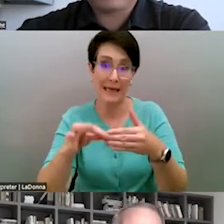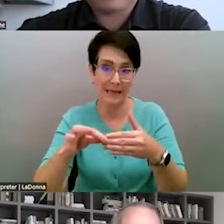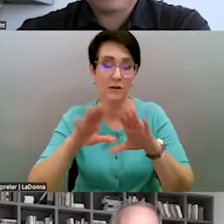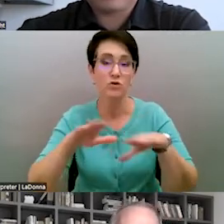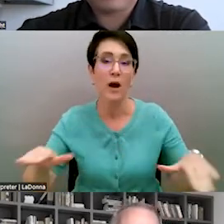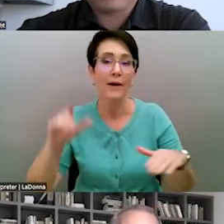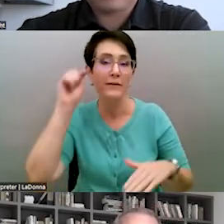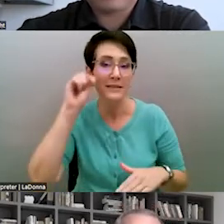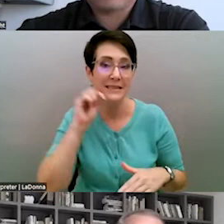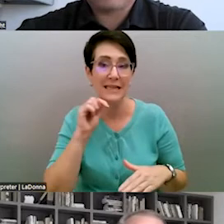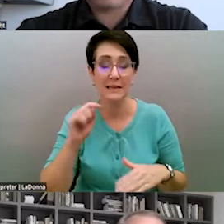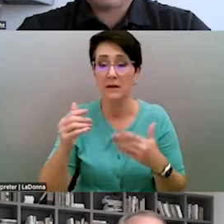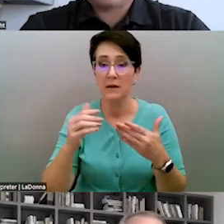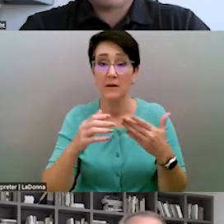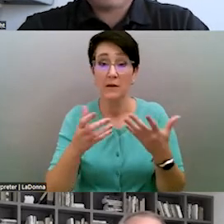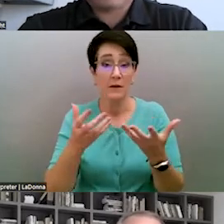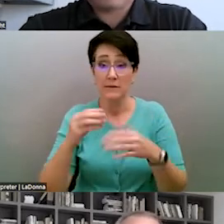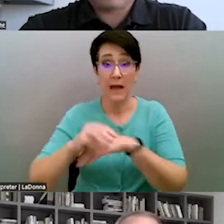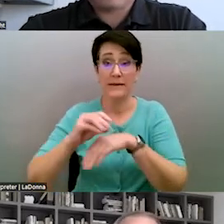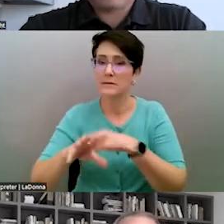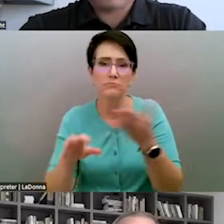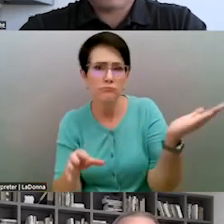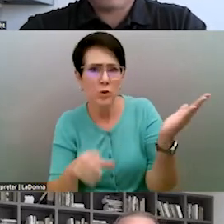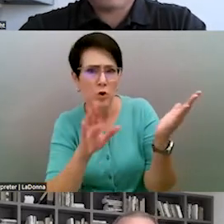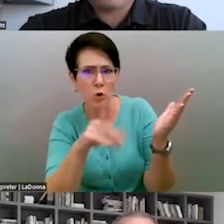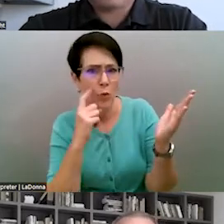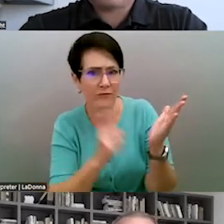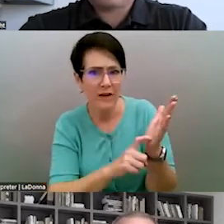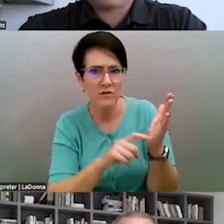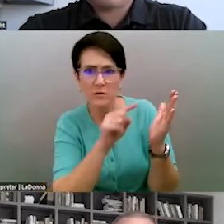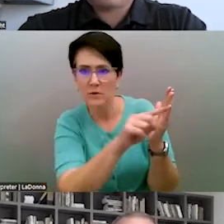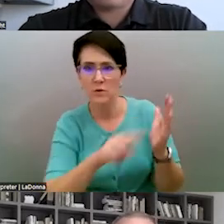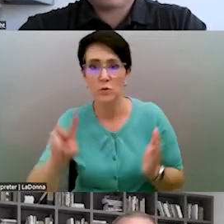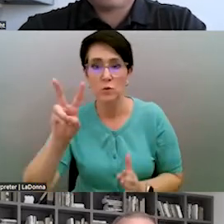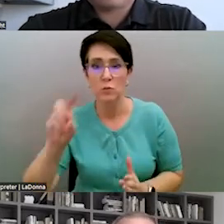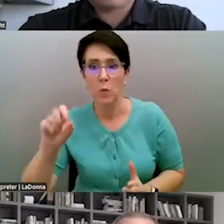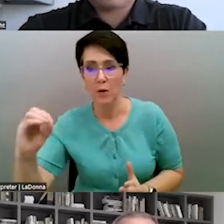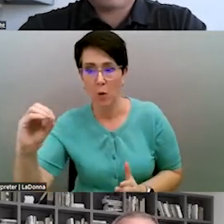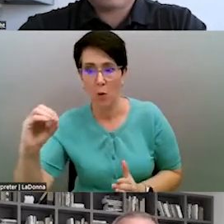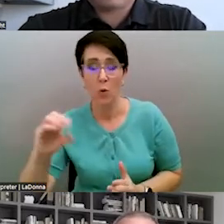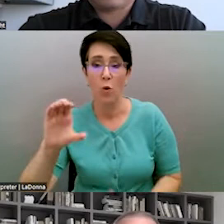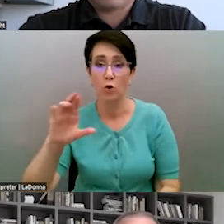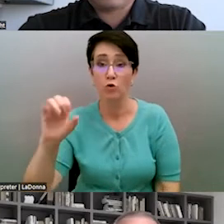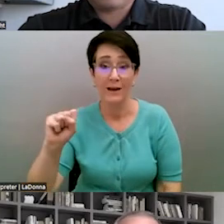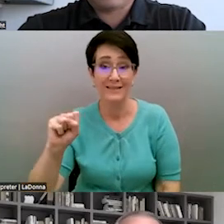SHARON, YOUR REFLECTIONS ON JEFF'S VERSION OF 2.0. CRISIS NOW PROVIDER REALLY LEANING HARD